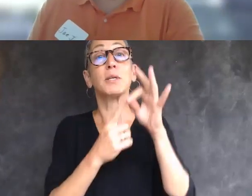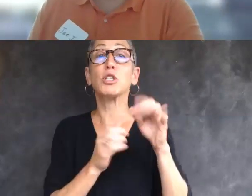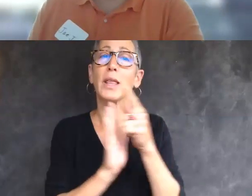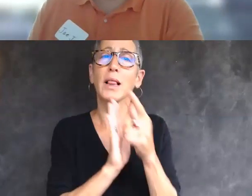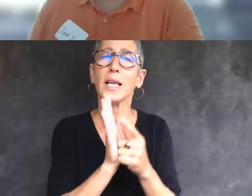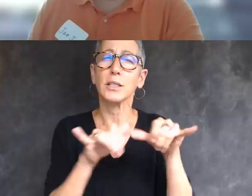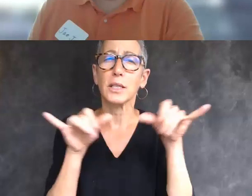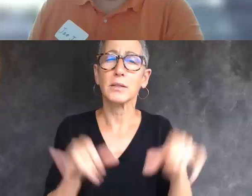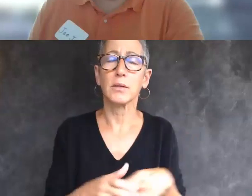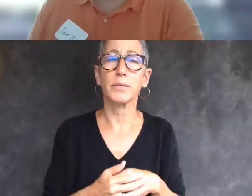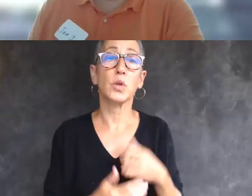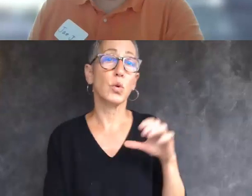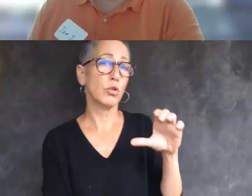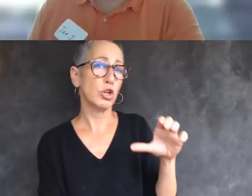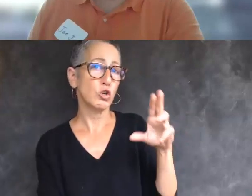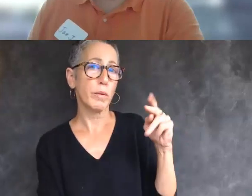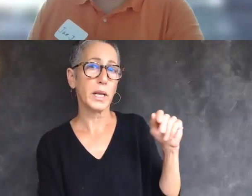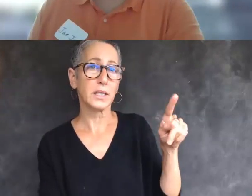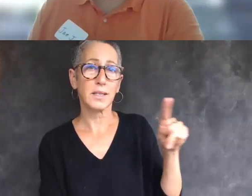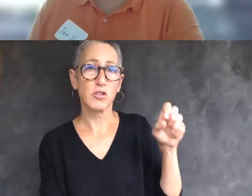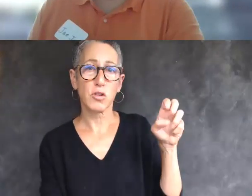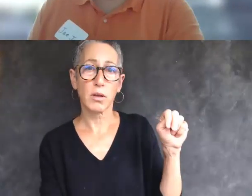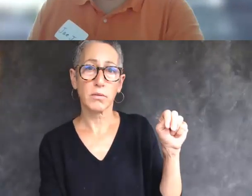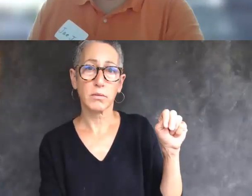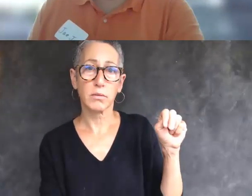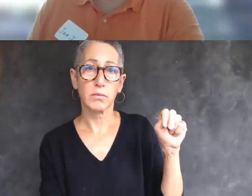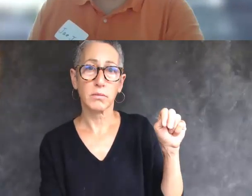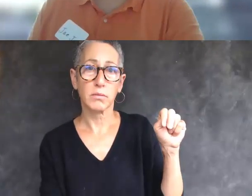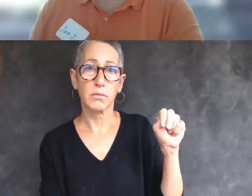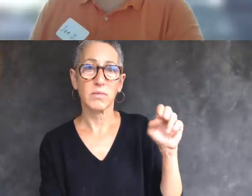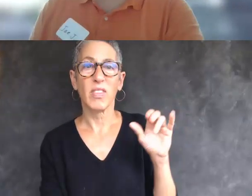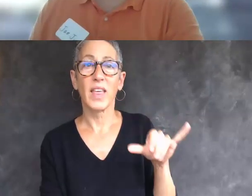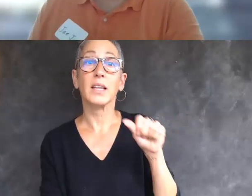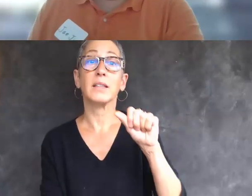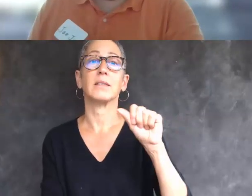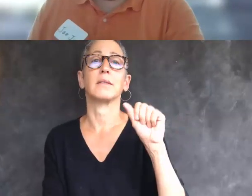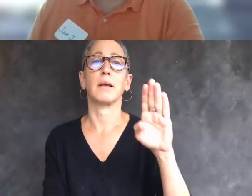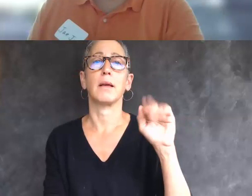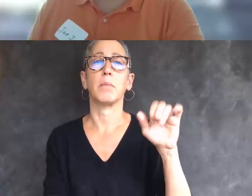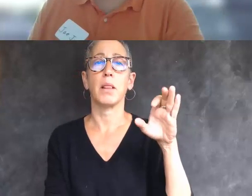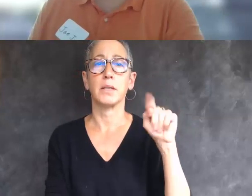Criminalization in and of itself is very ablest because it is assuming